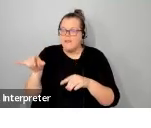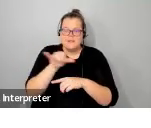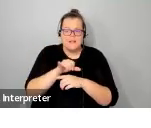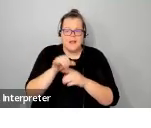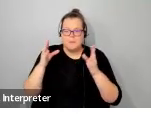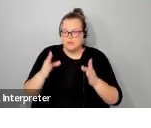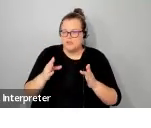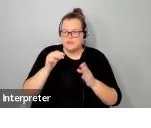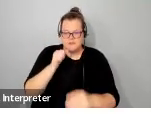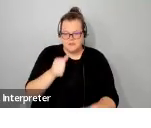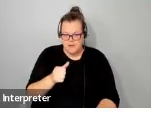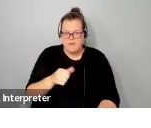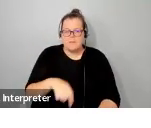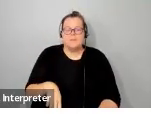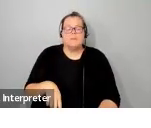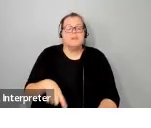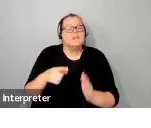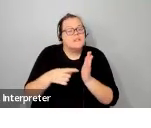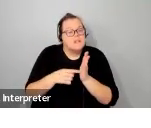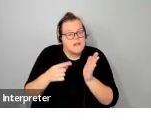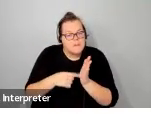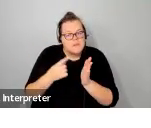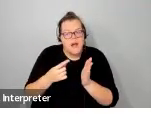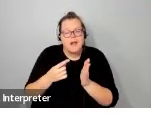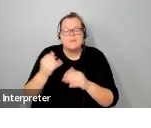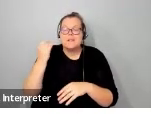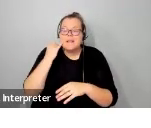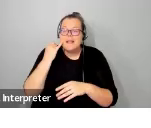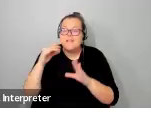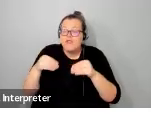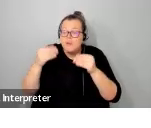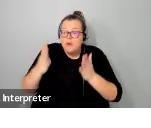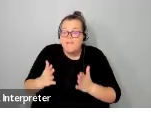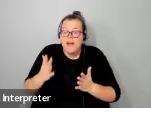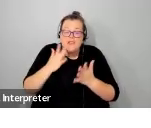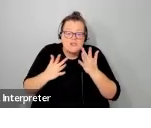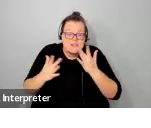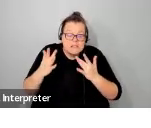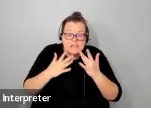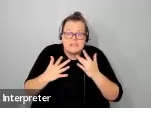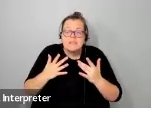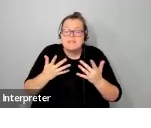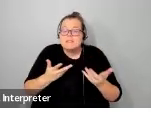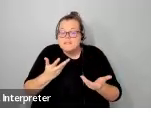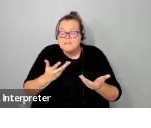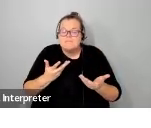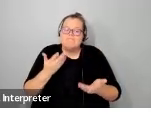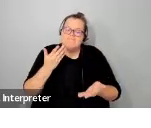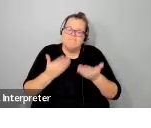However, in some cases, primarily in the event of provider shortages, it may not be possible for a participant